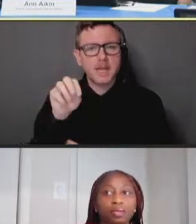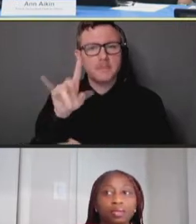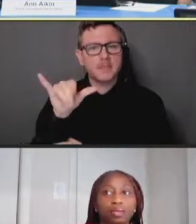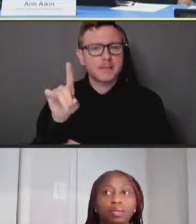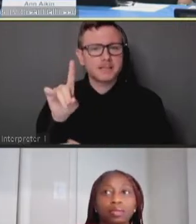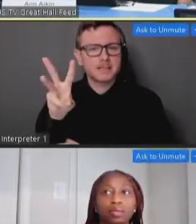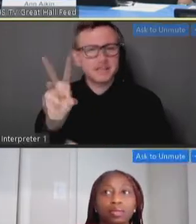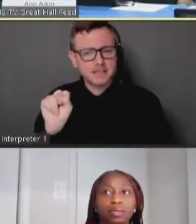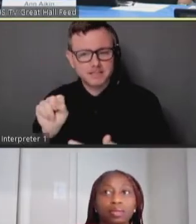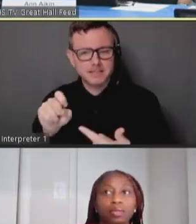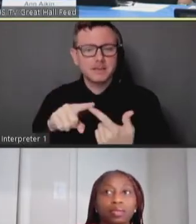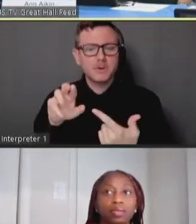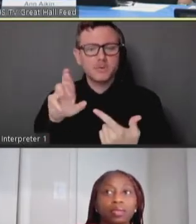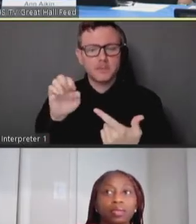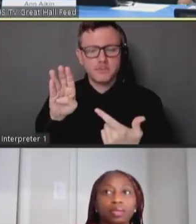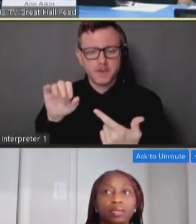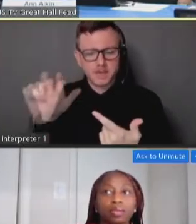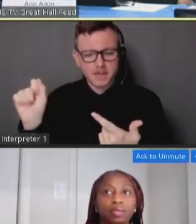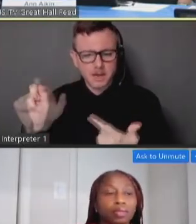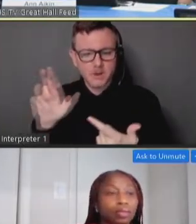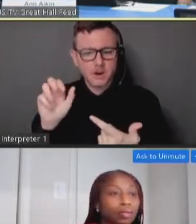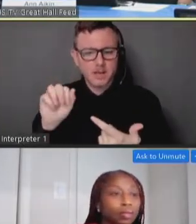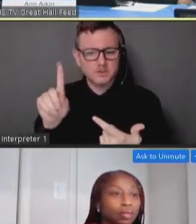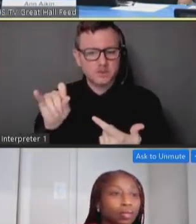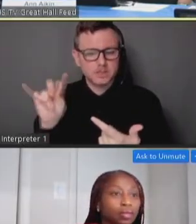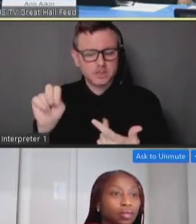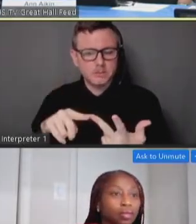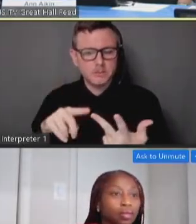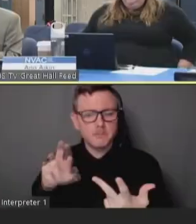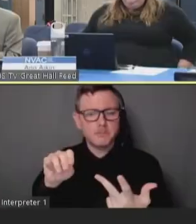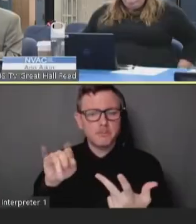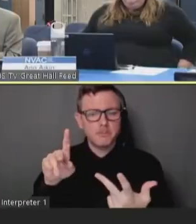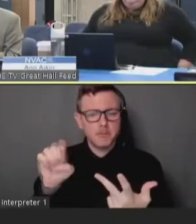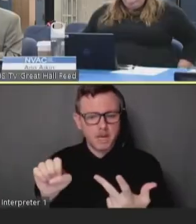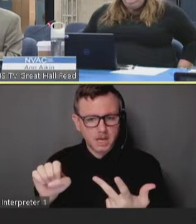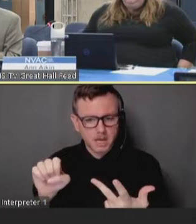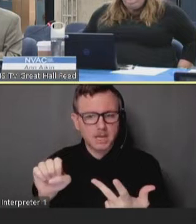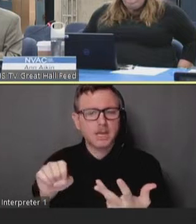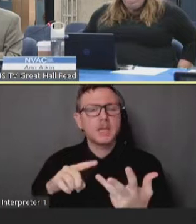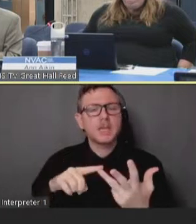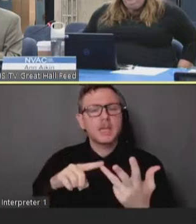Laceration [phonetic sp], Mike Kapotas [phonetic sp], Viola Jacobs [phonetic sp], Laforest Dupree [phonetic sp].